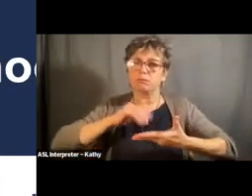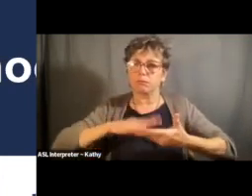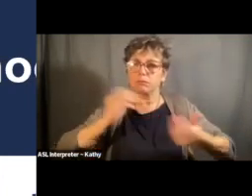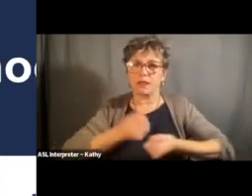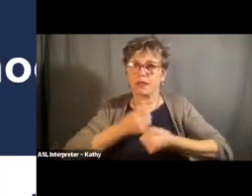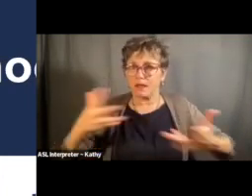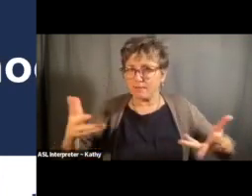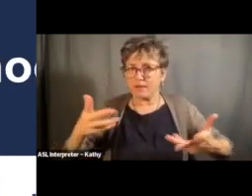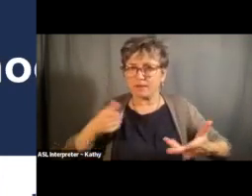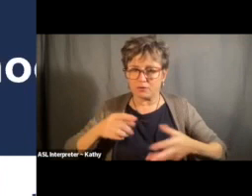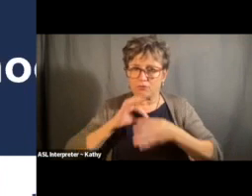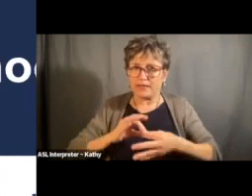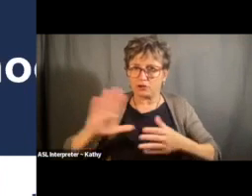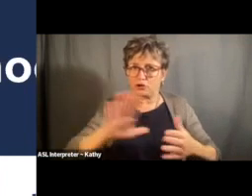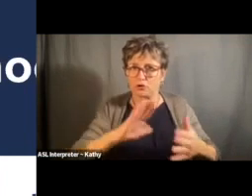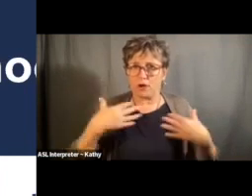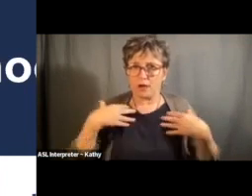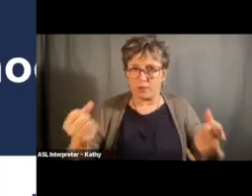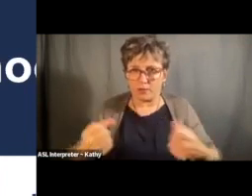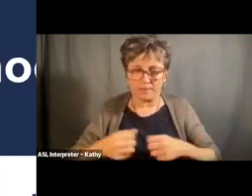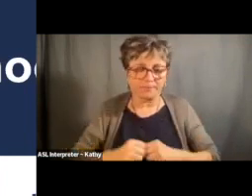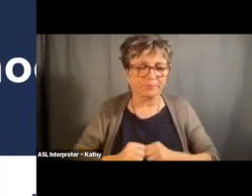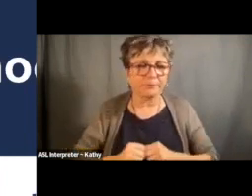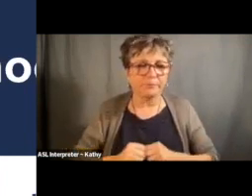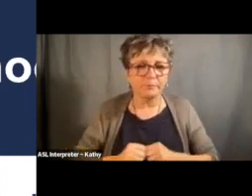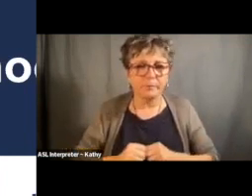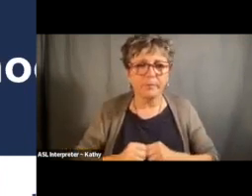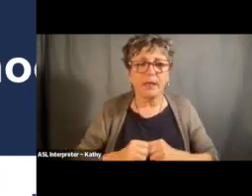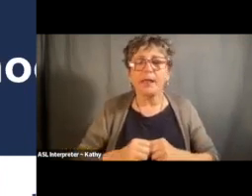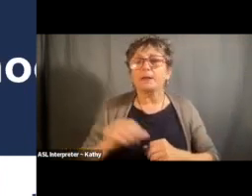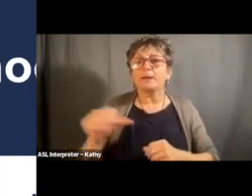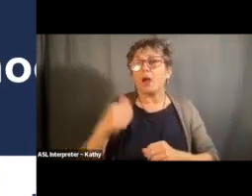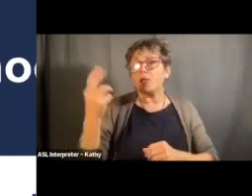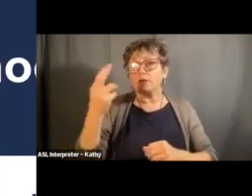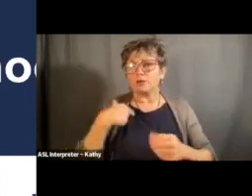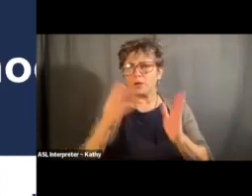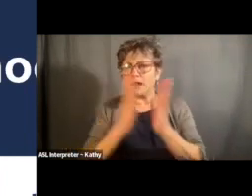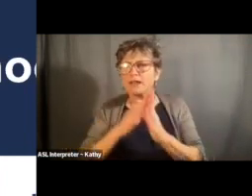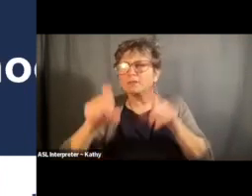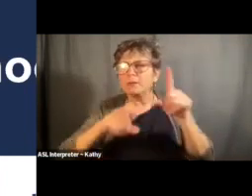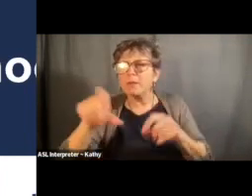and the other reason that we ask about all body systems is some diseases are not